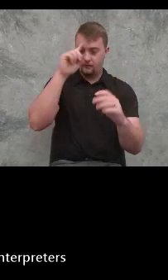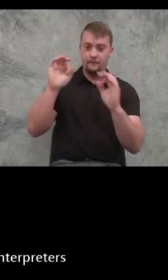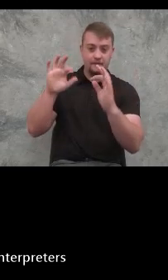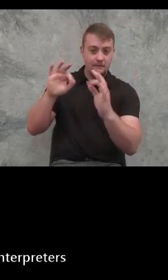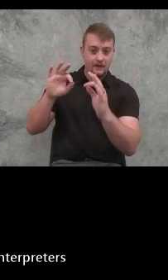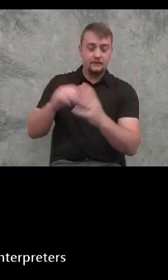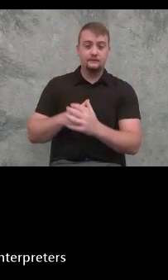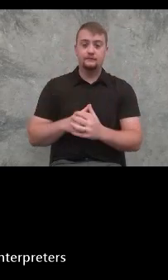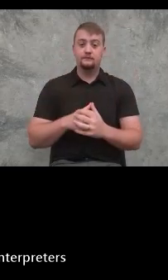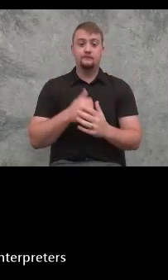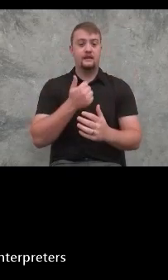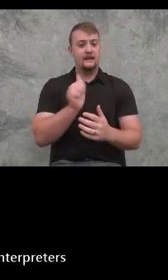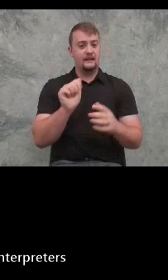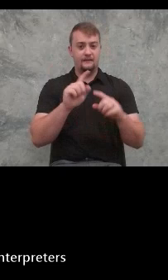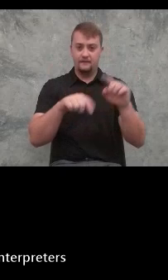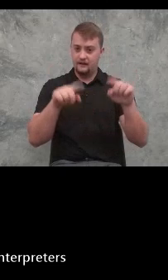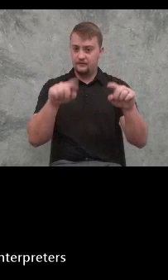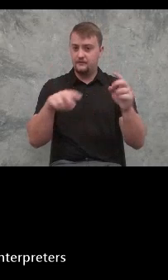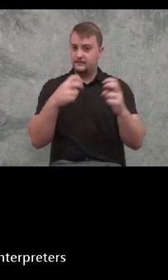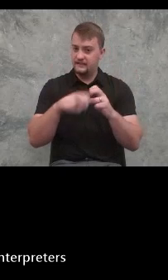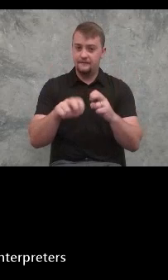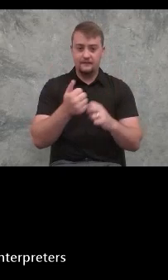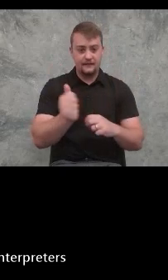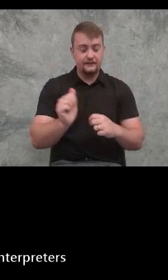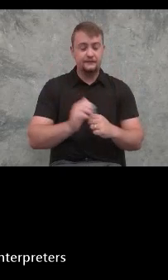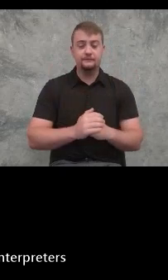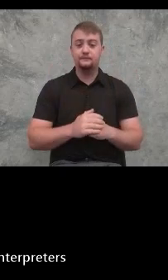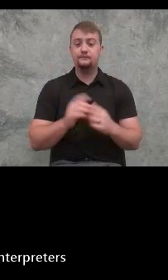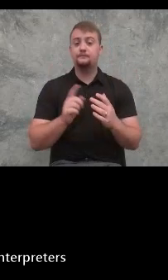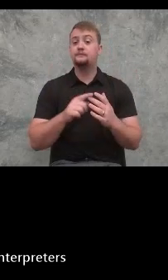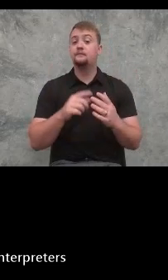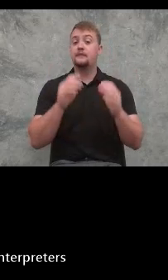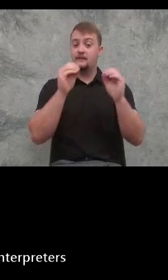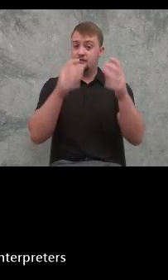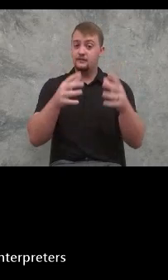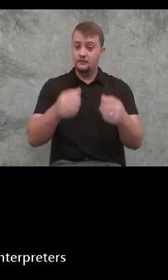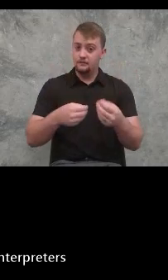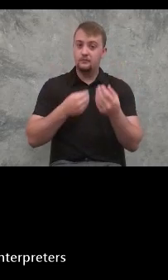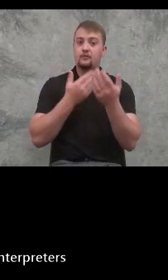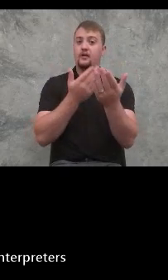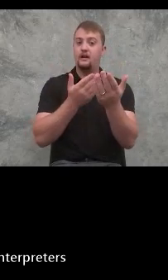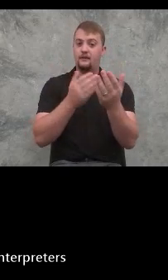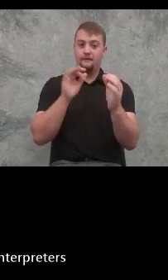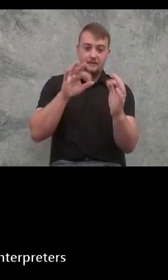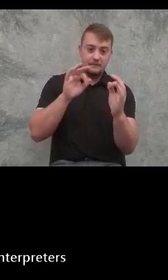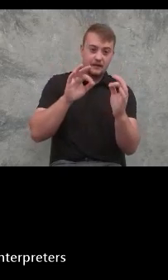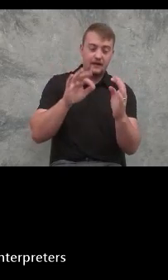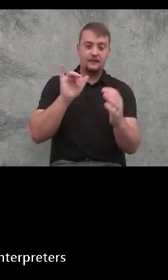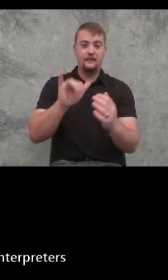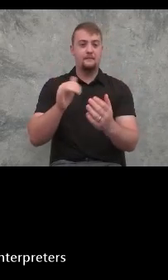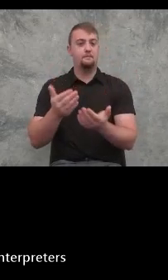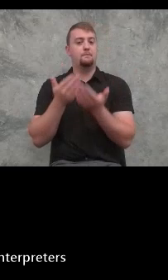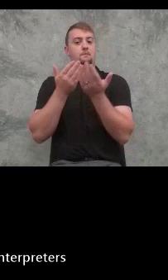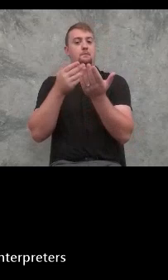was there varying difficulty, did the teacher provide prompts and frequent feedback? What new